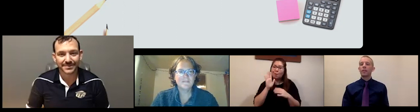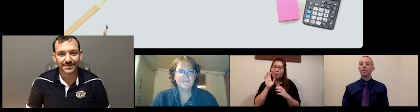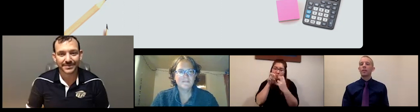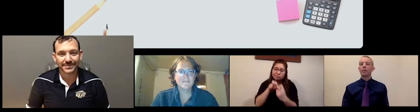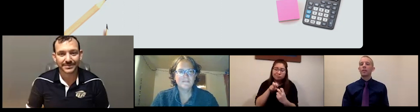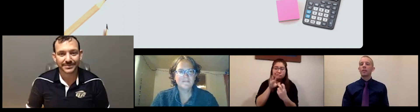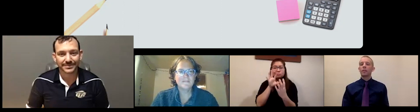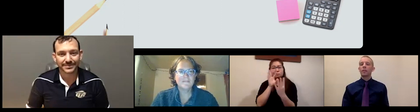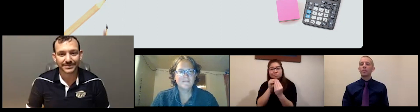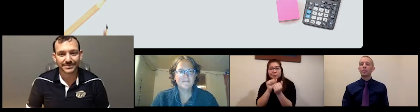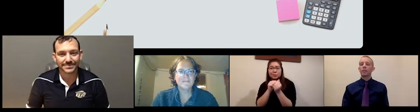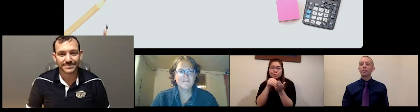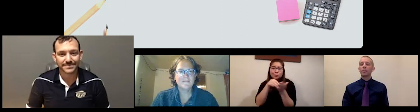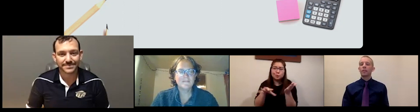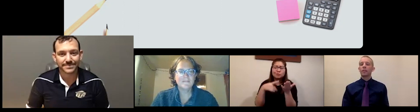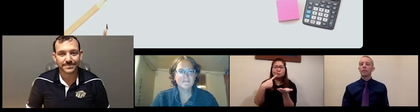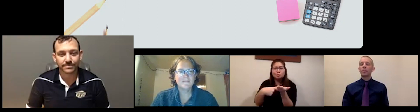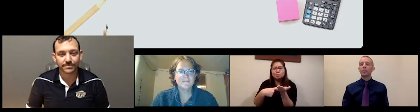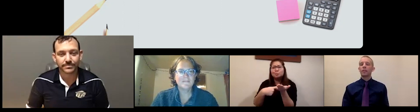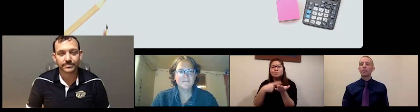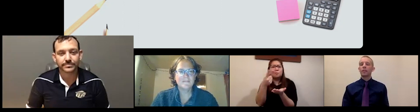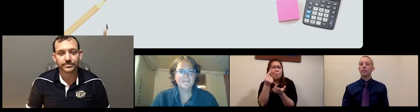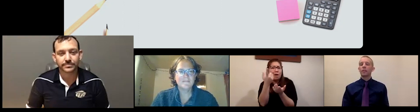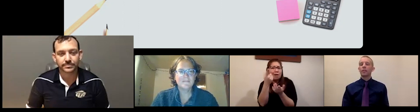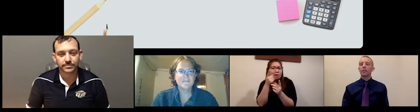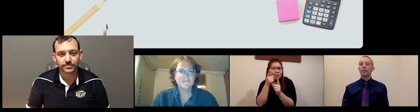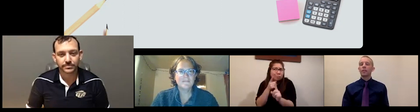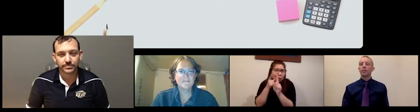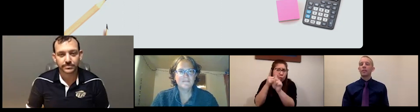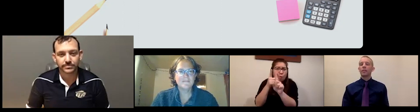meet with students to talk about their goals.